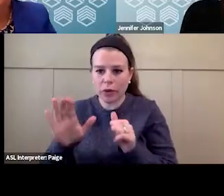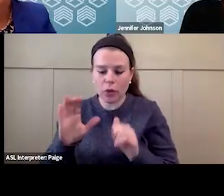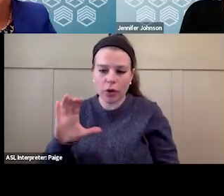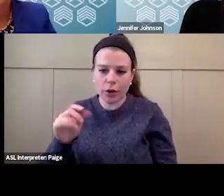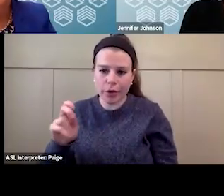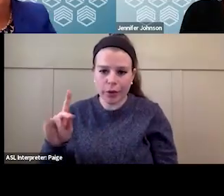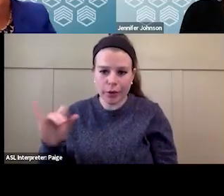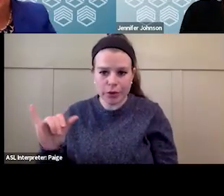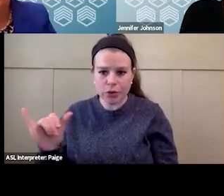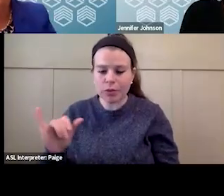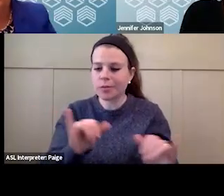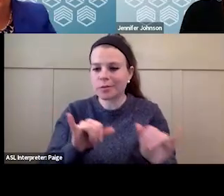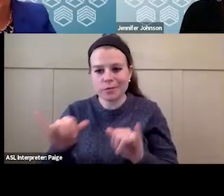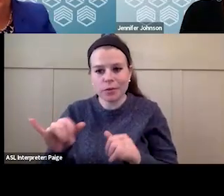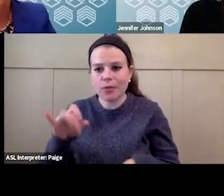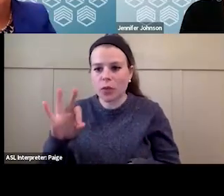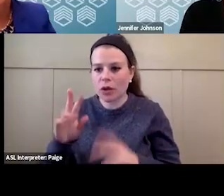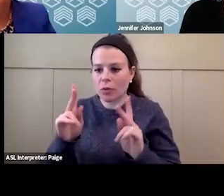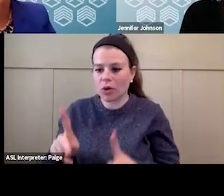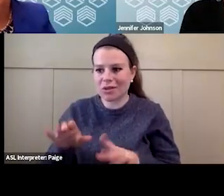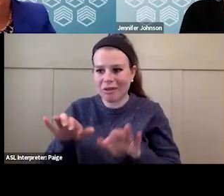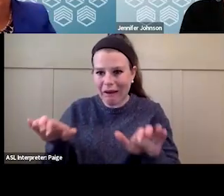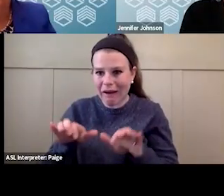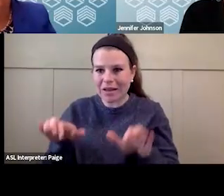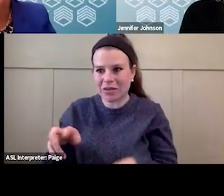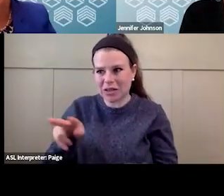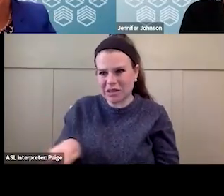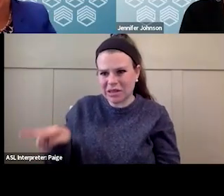Also, similarly, if someone's actively psychotic, if someone's hearing voices,